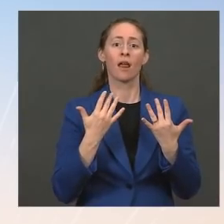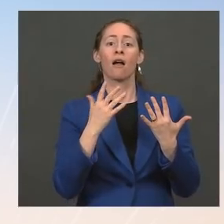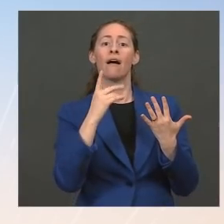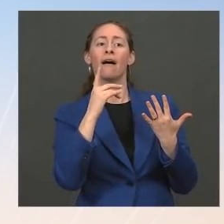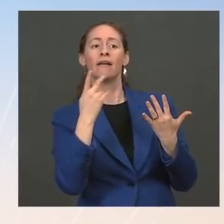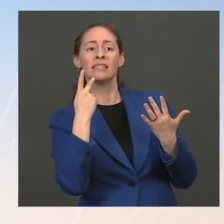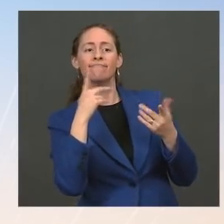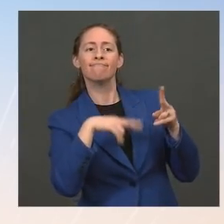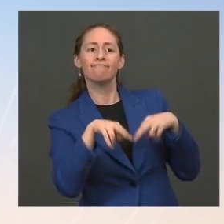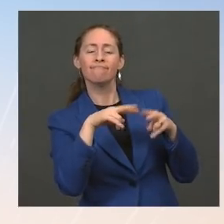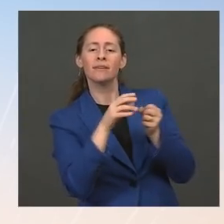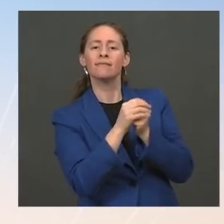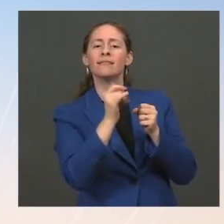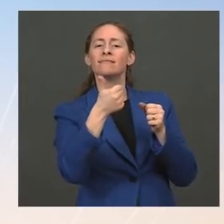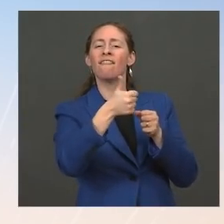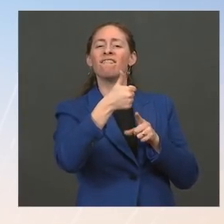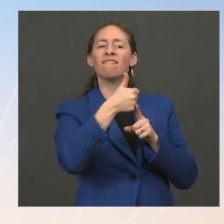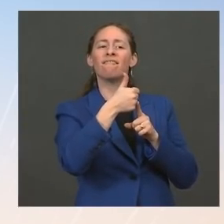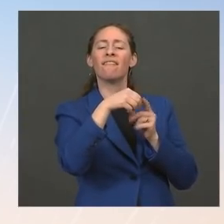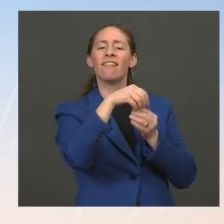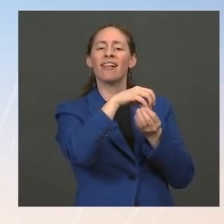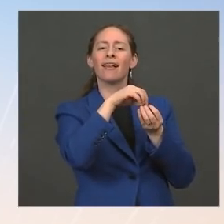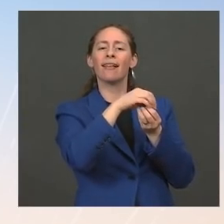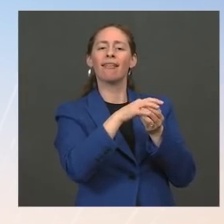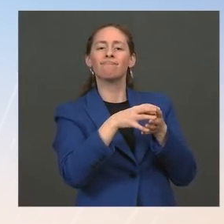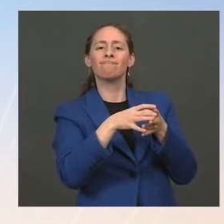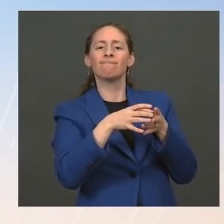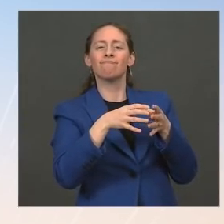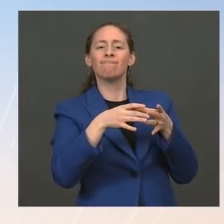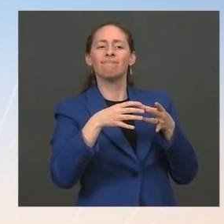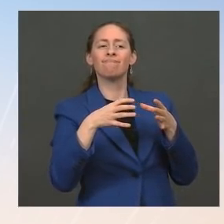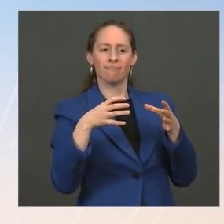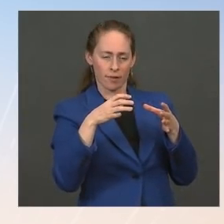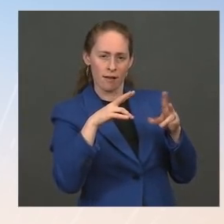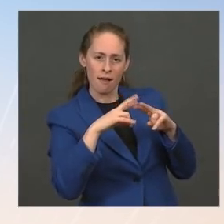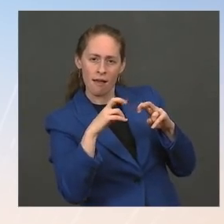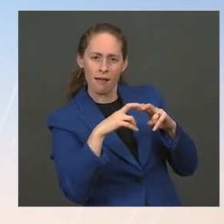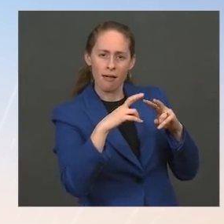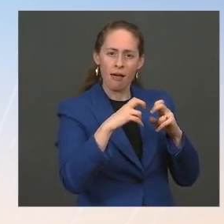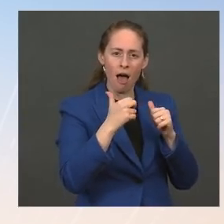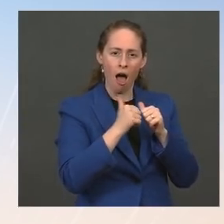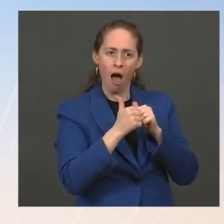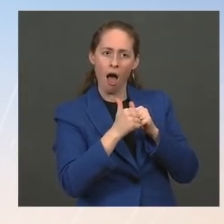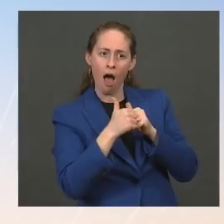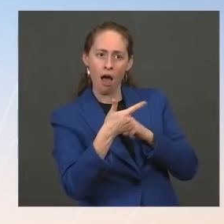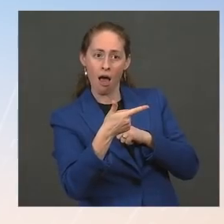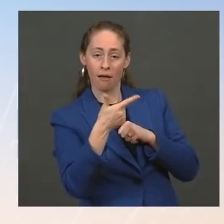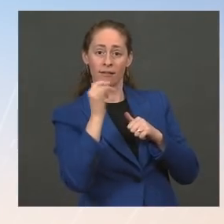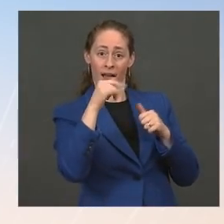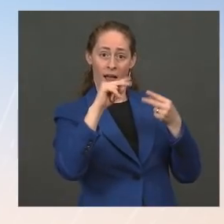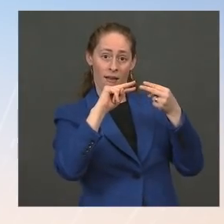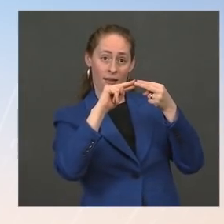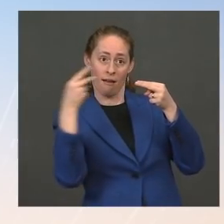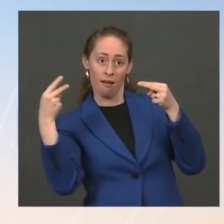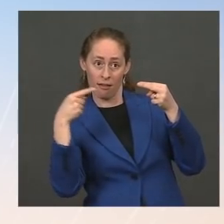And once it's grown, you have to sequence it and make sure it hasn't mutated again while it grew. Again, days. And finally, you need to actually test the virus